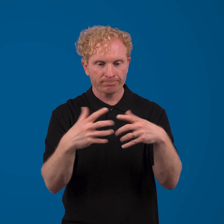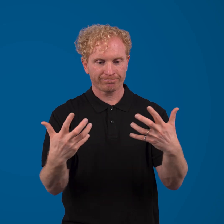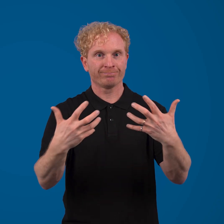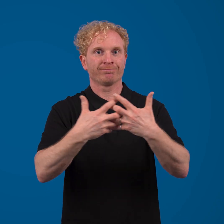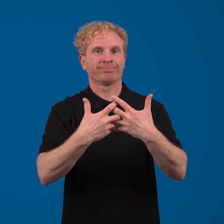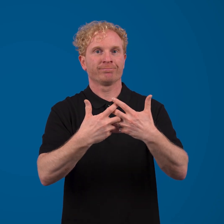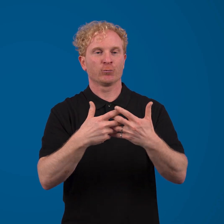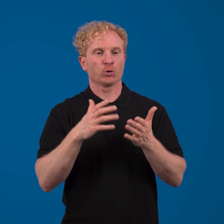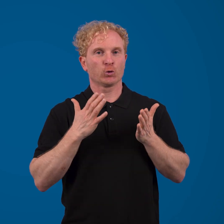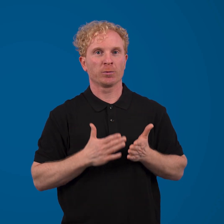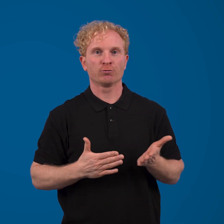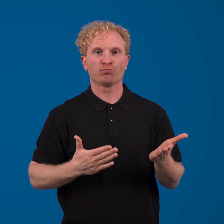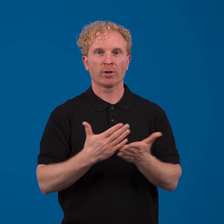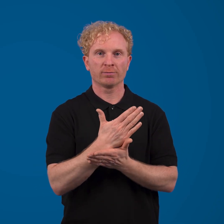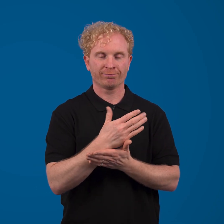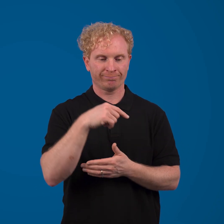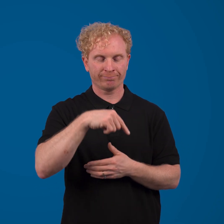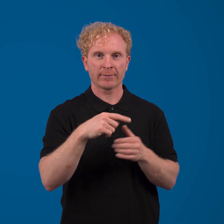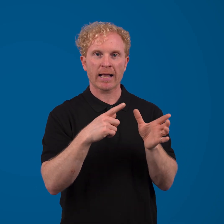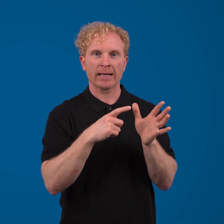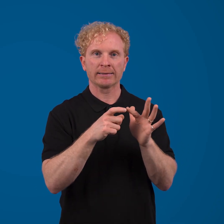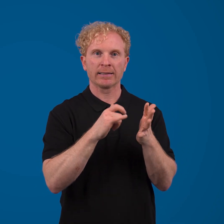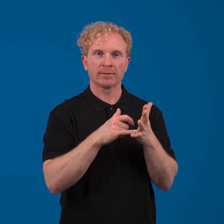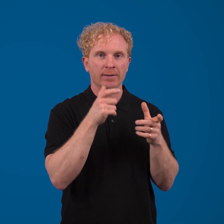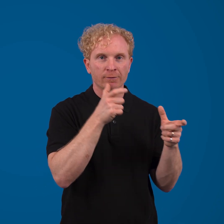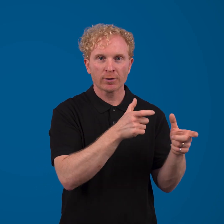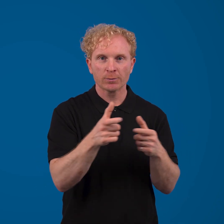embedding Human Rights in the governance of ADS.